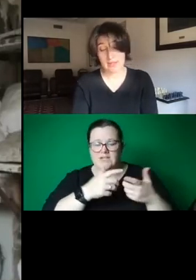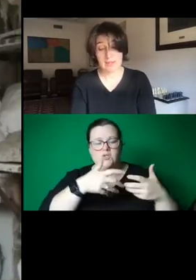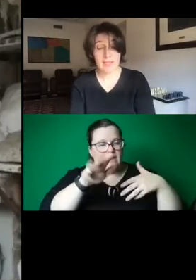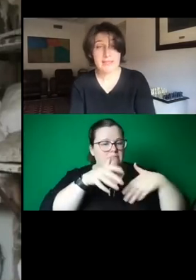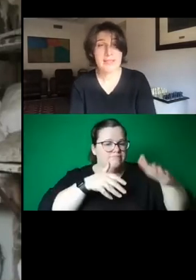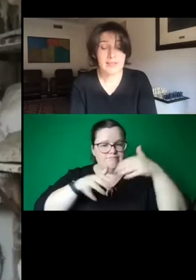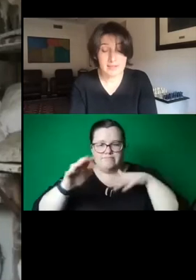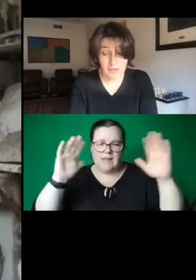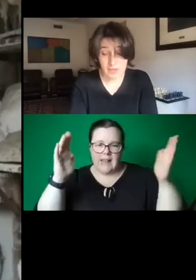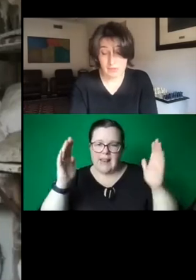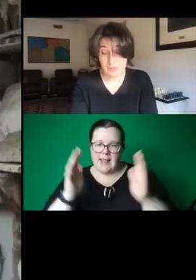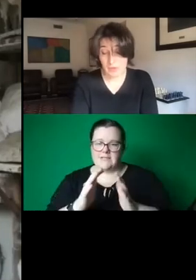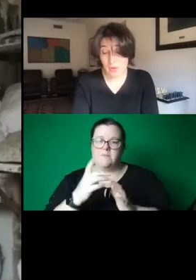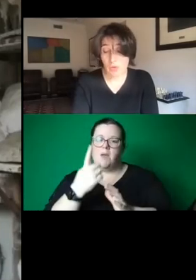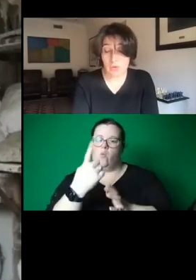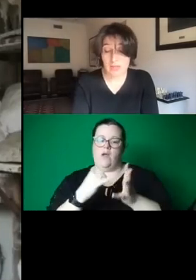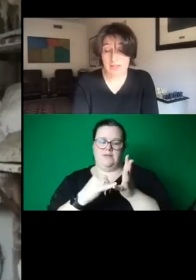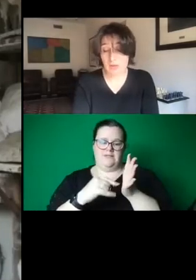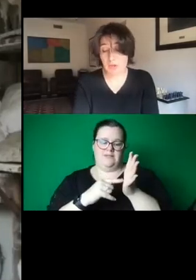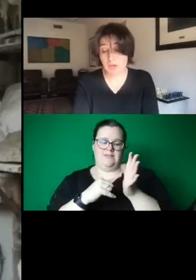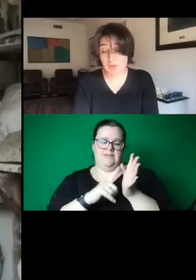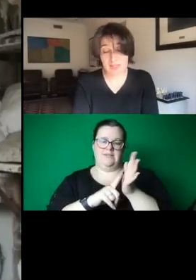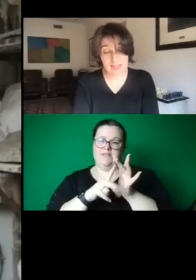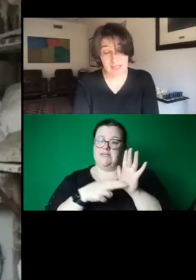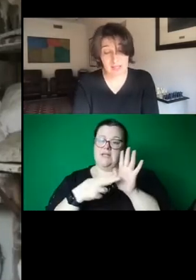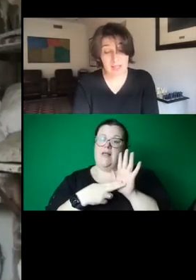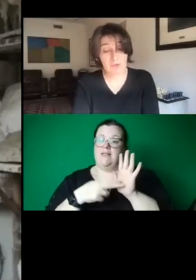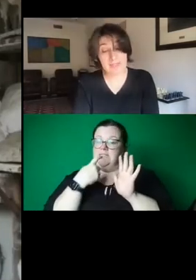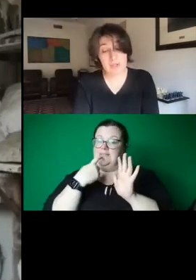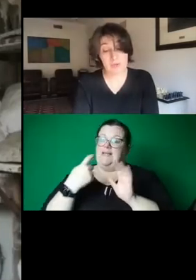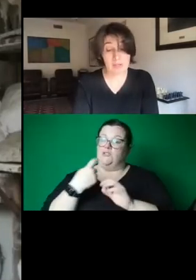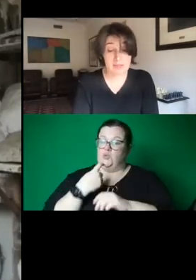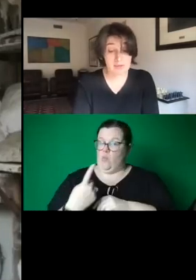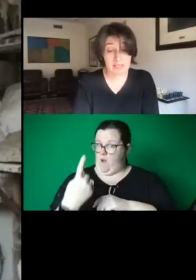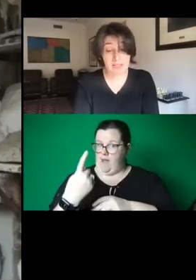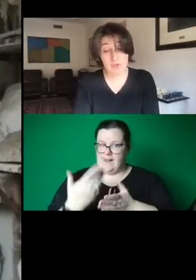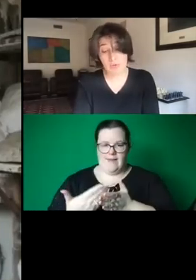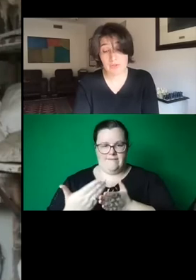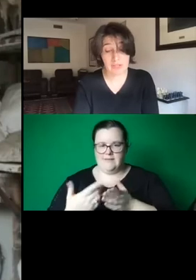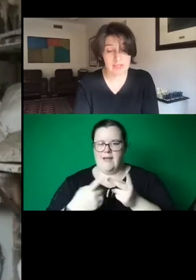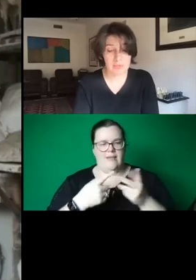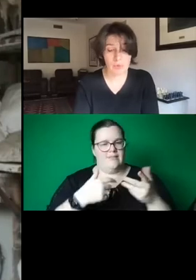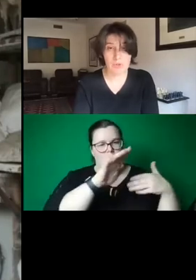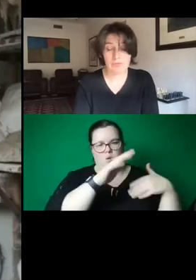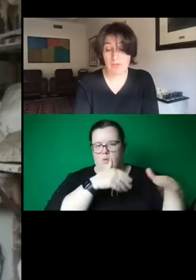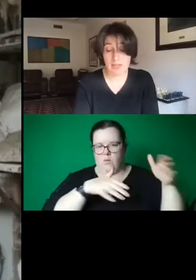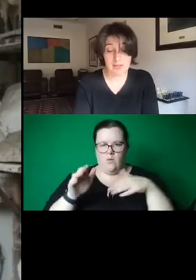accidentally survived all the other sculptures you see are of exonerated soviet figures poets writers